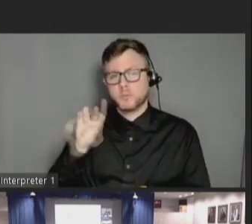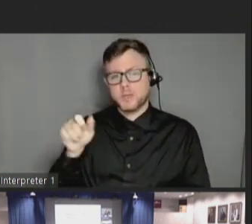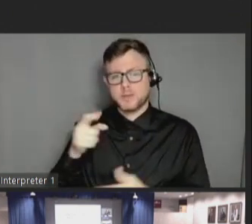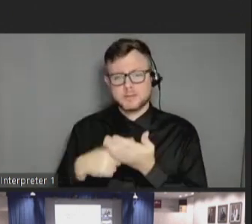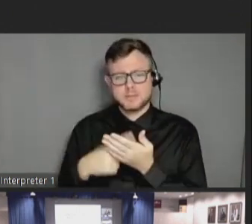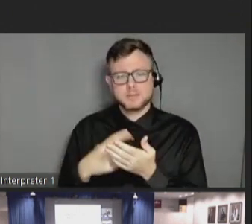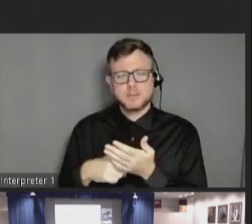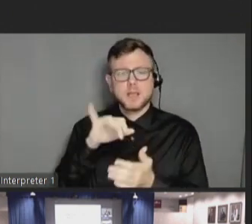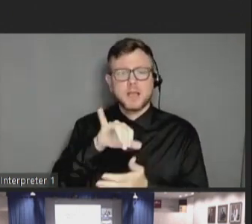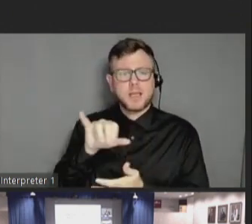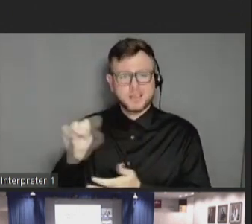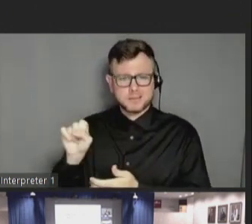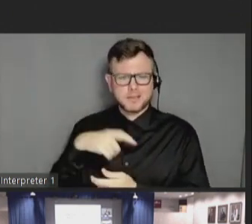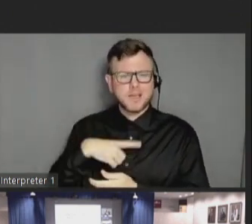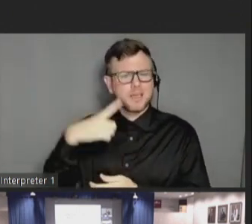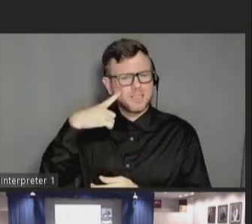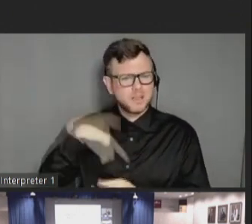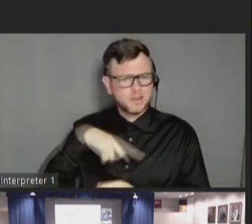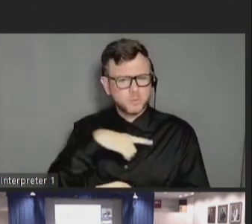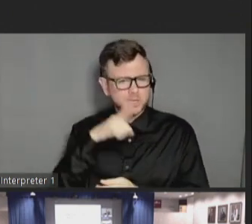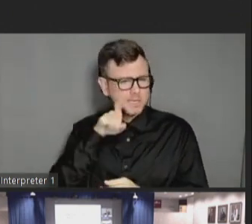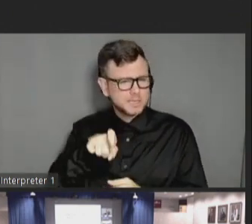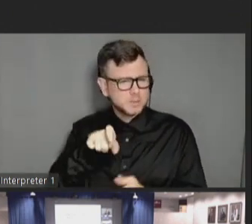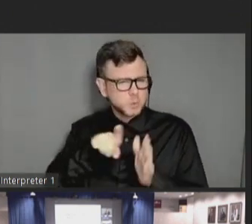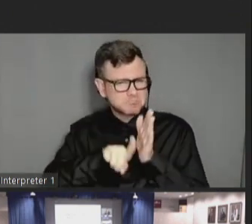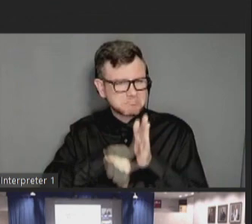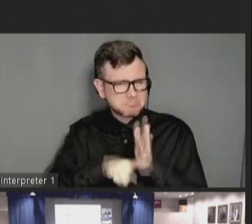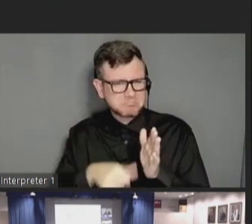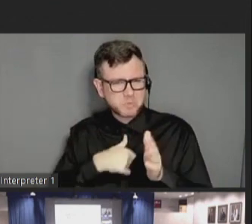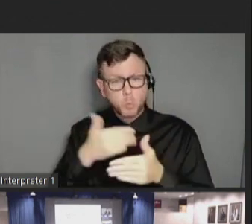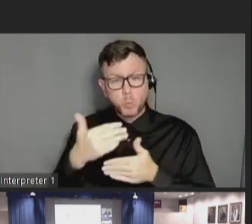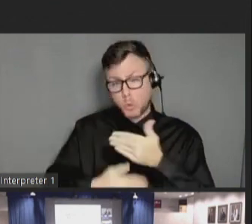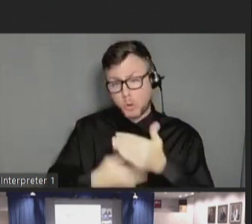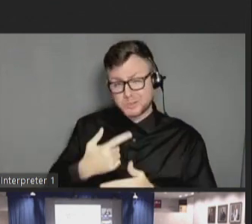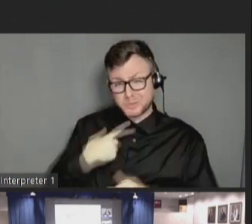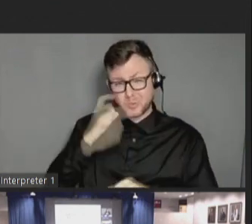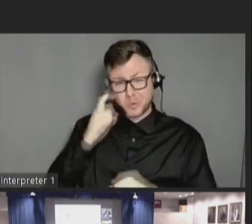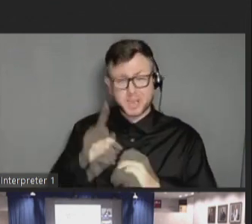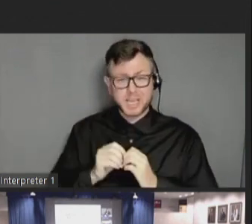the IIS, I think we just need to take a look at the process for implementation. And how do we